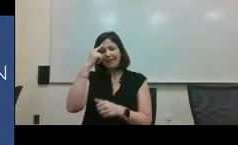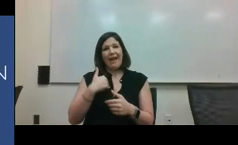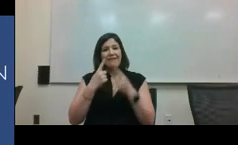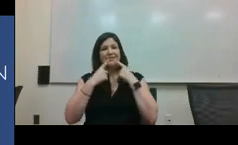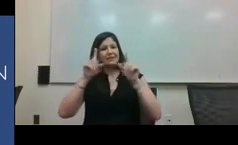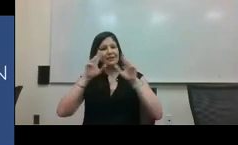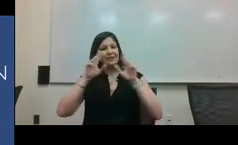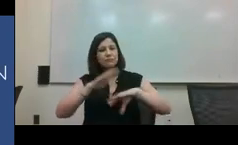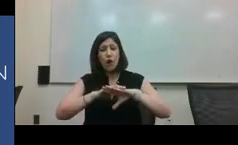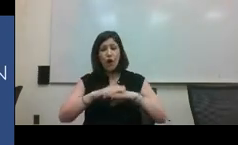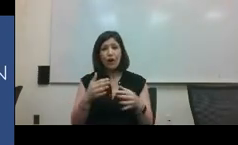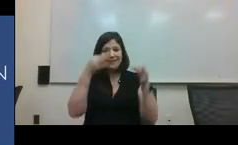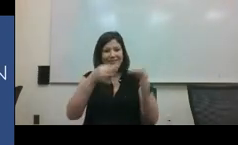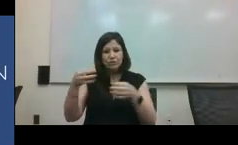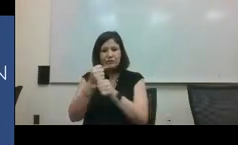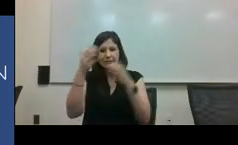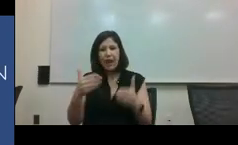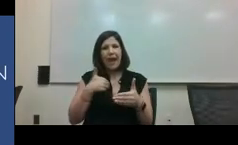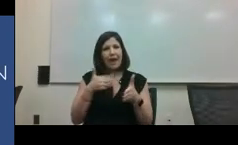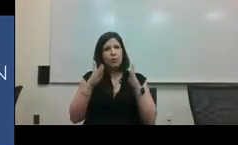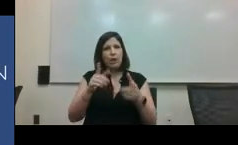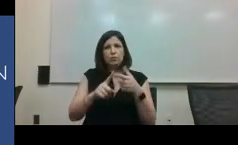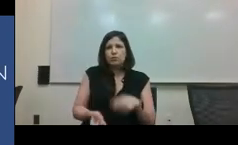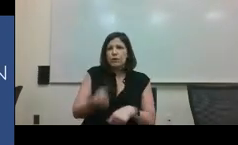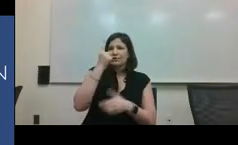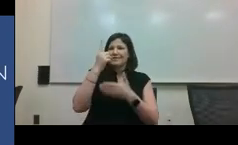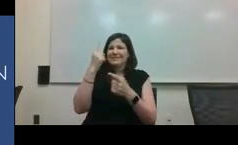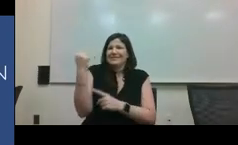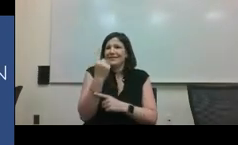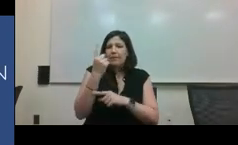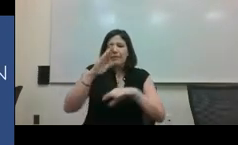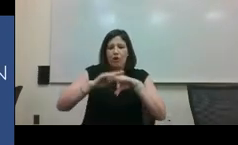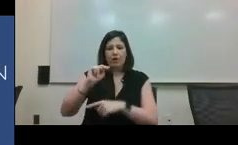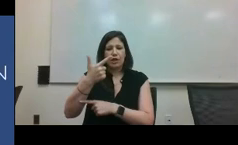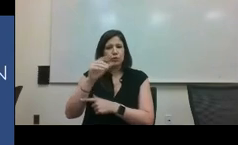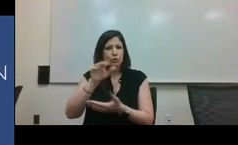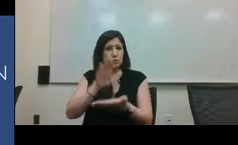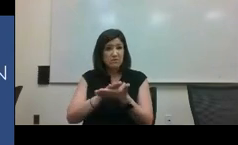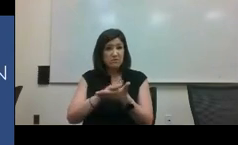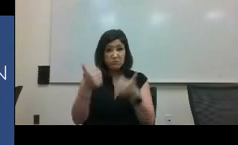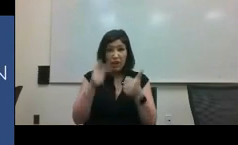around decision makers finally had a way to understand something around these NGOs' schools and whether or not they should be adopted